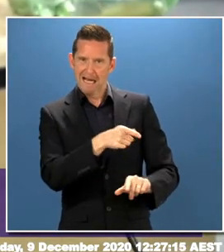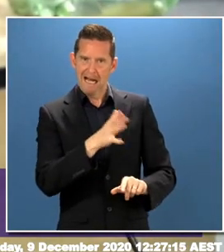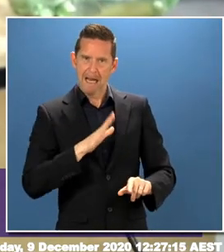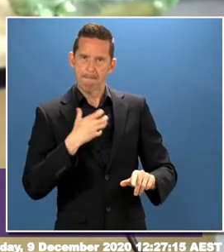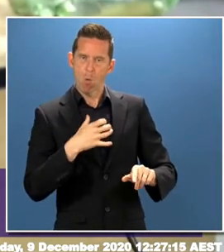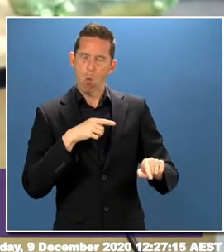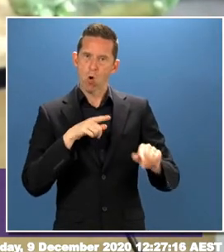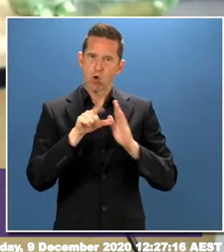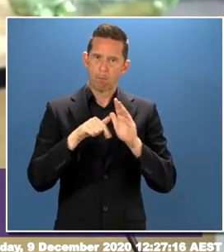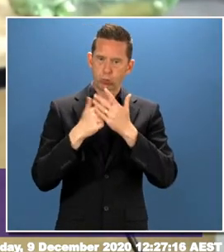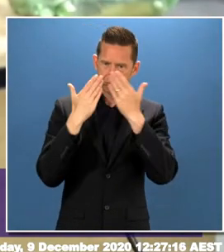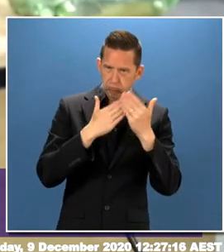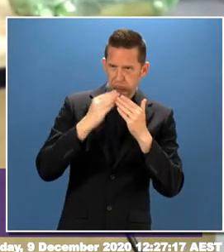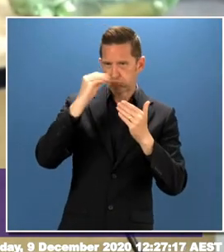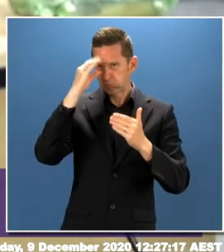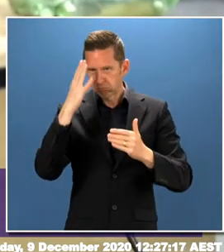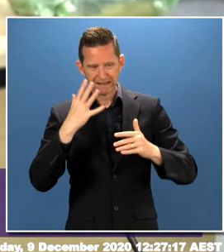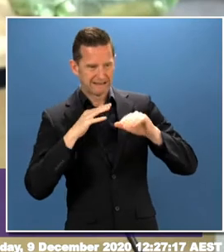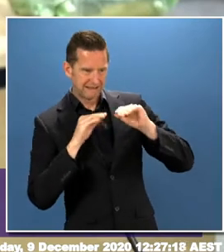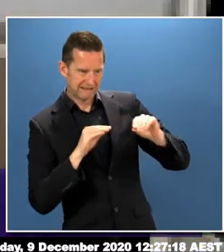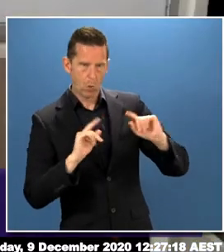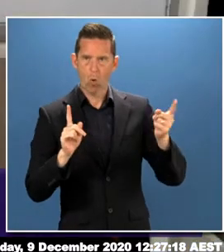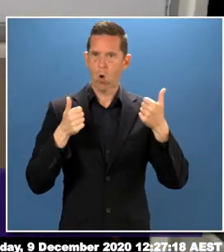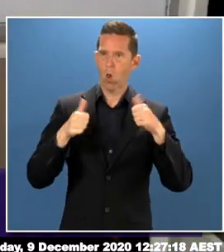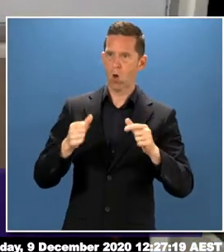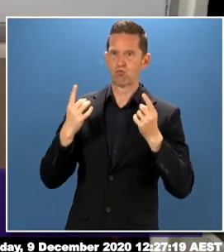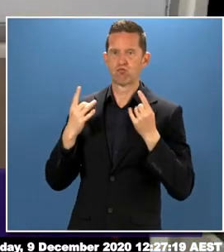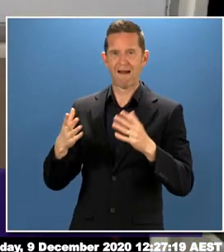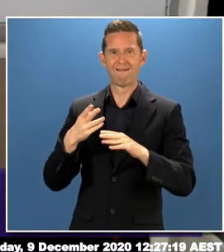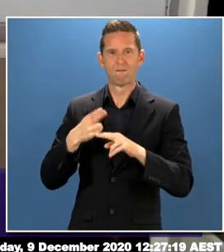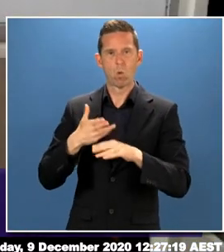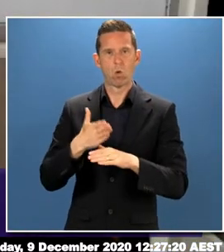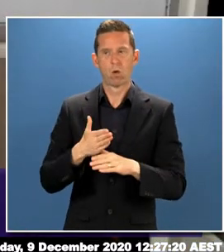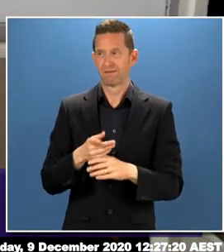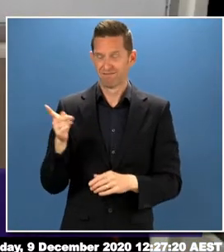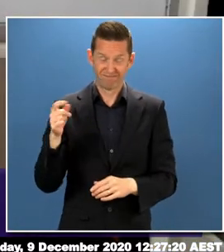and learning. Can you just explain that a little bit? Yes, how can you go from a specialist center